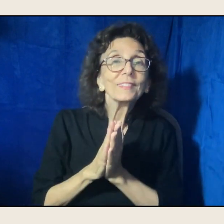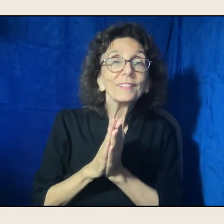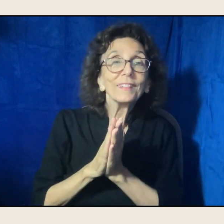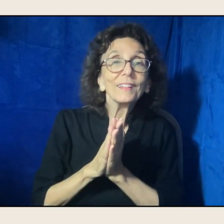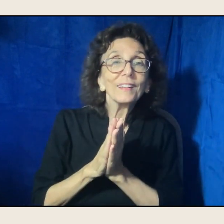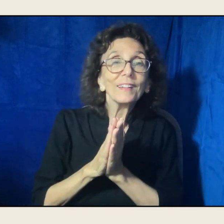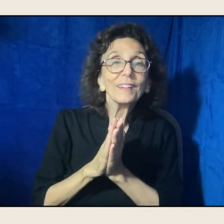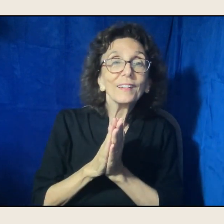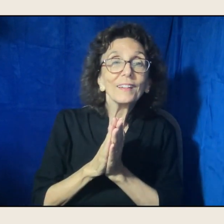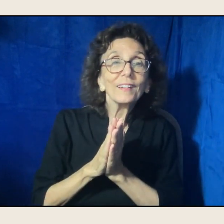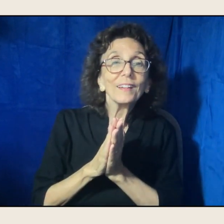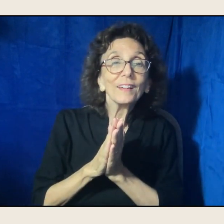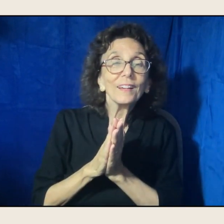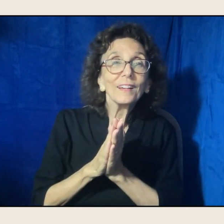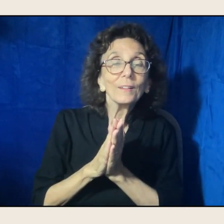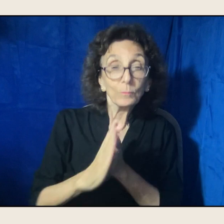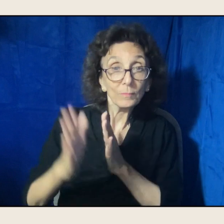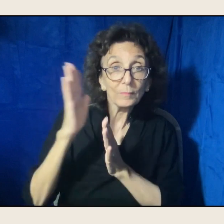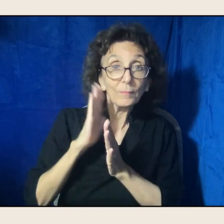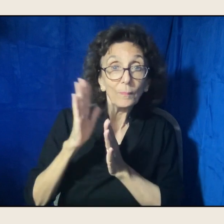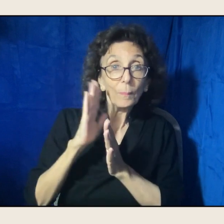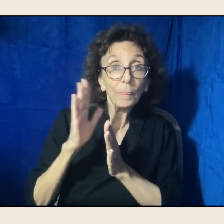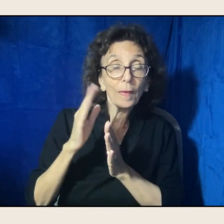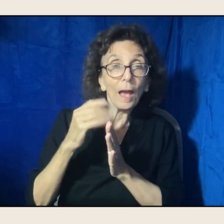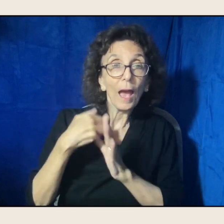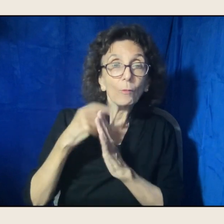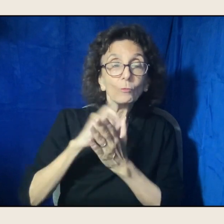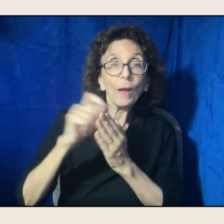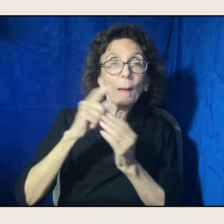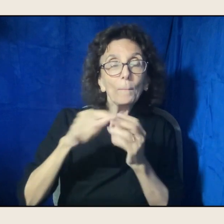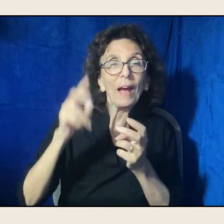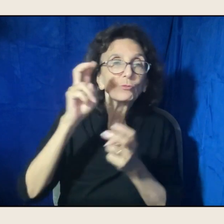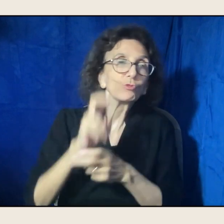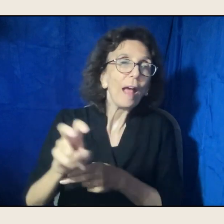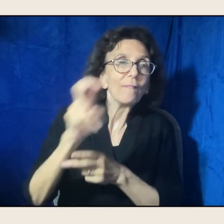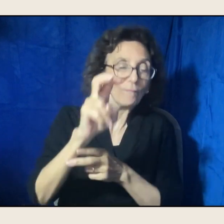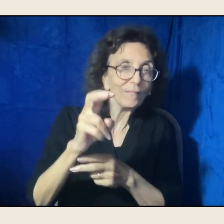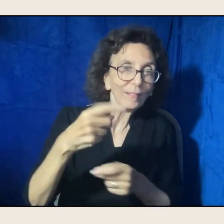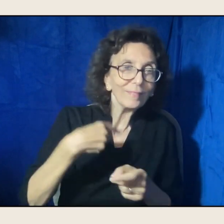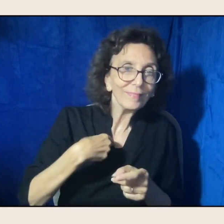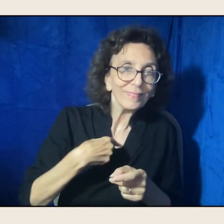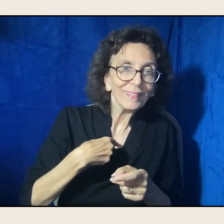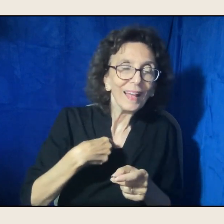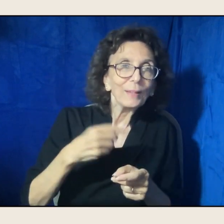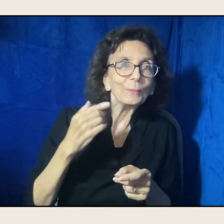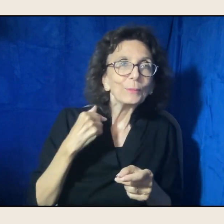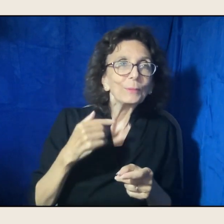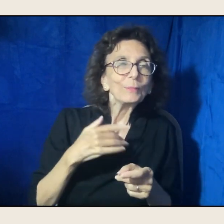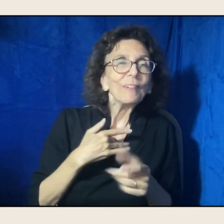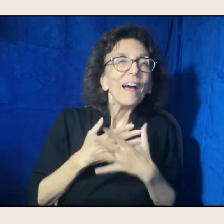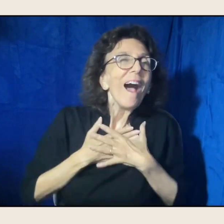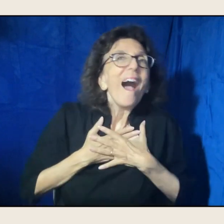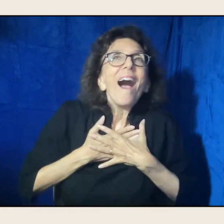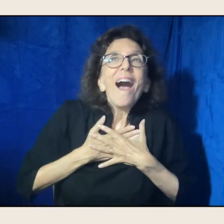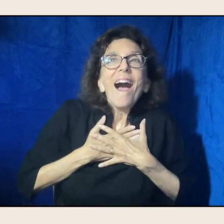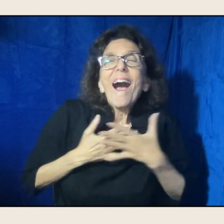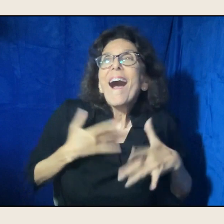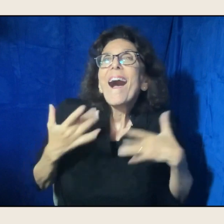I used to be a travel writer. I used to have a feeling of falling in love and being really awake to the world when I was elsewhere.